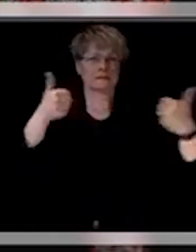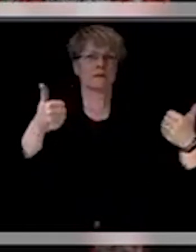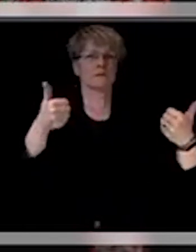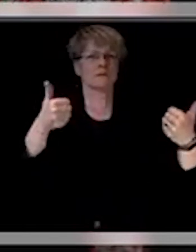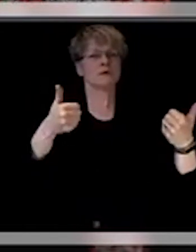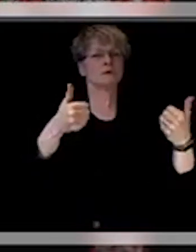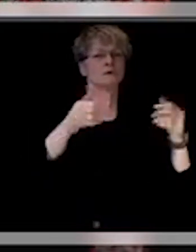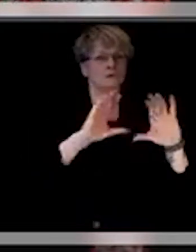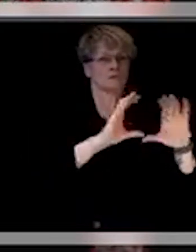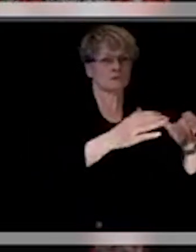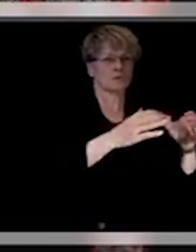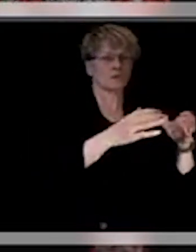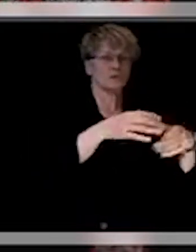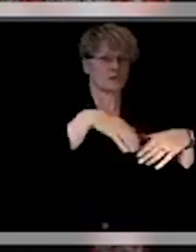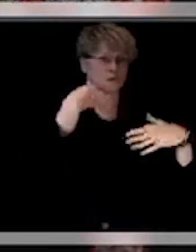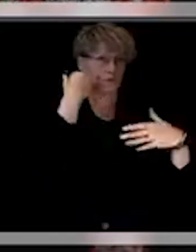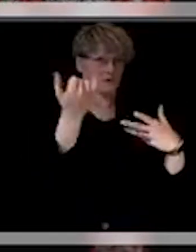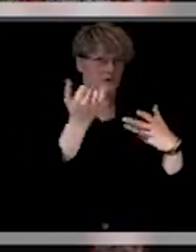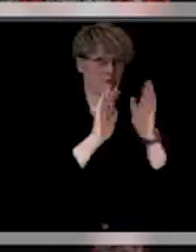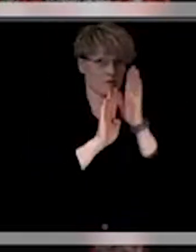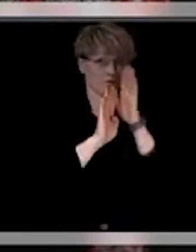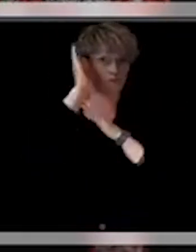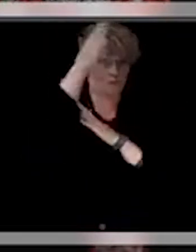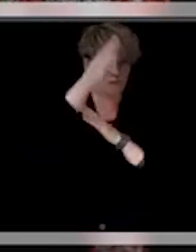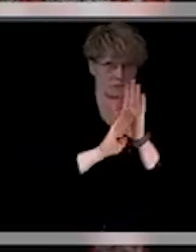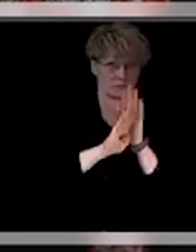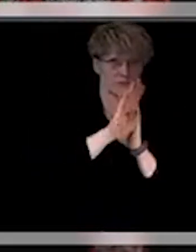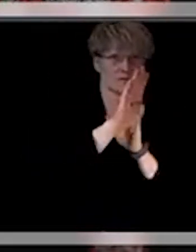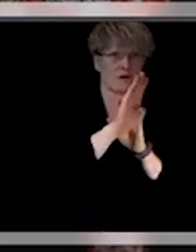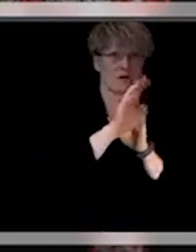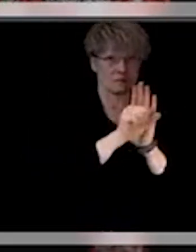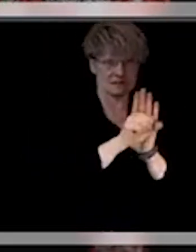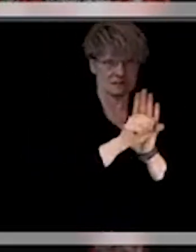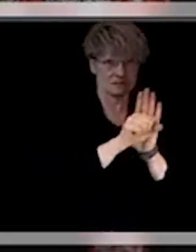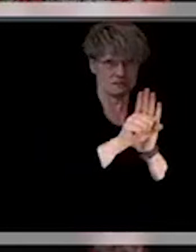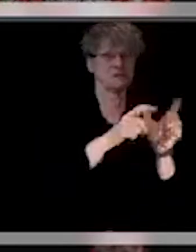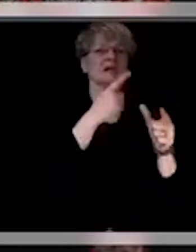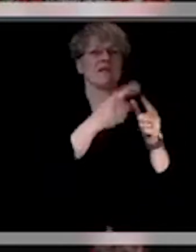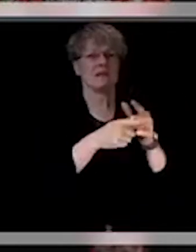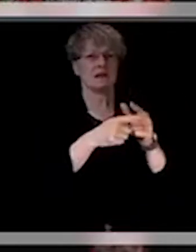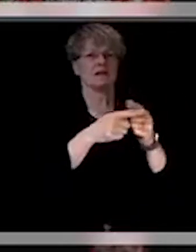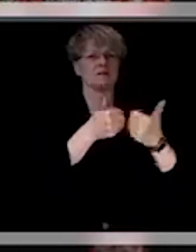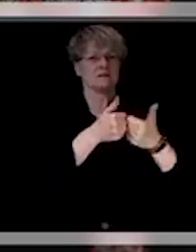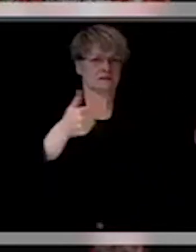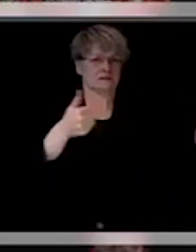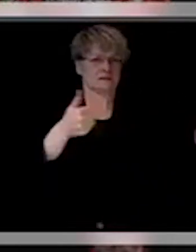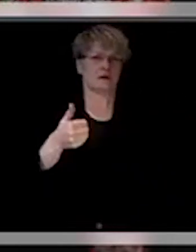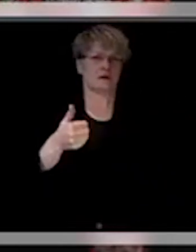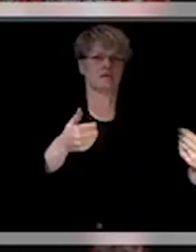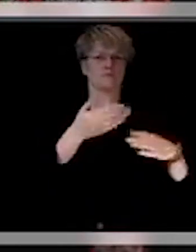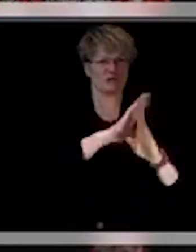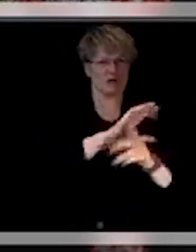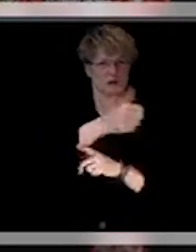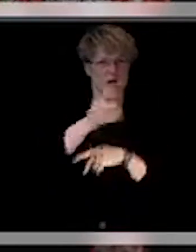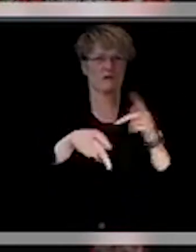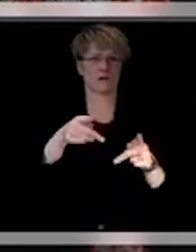symptoms. We've had five total deaths, including one that was announced a couple of days ago.